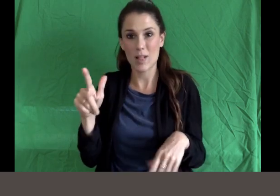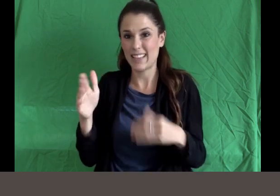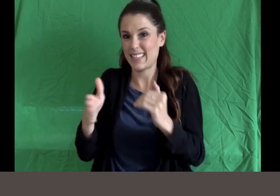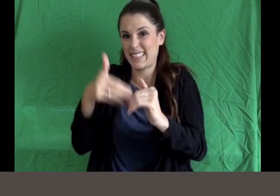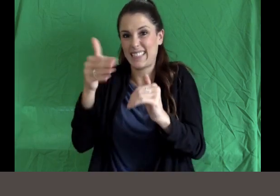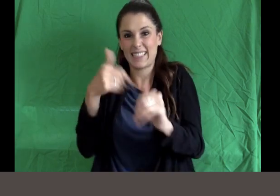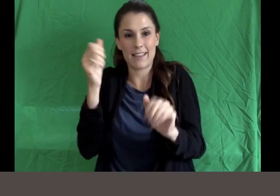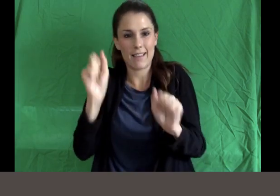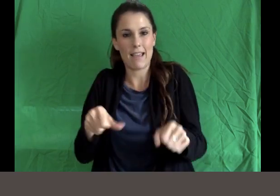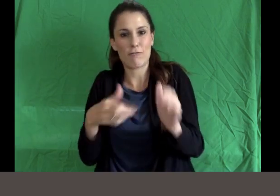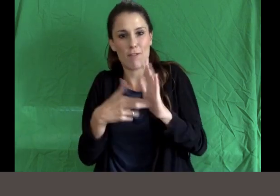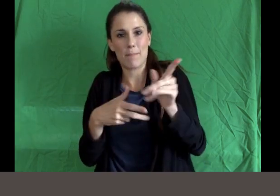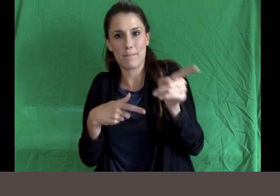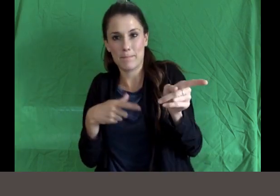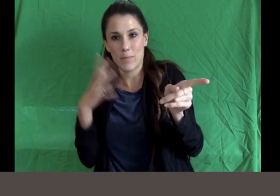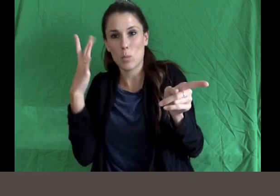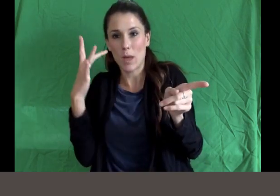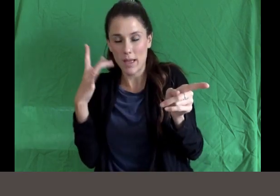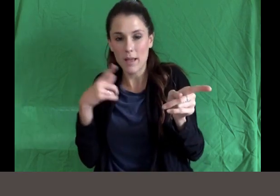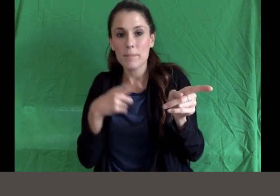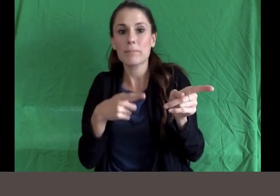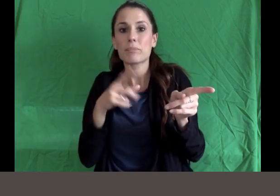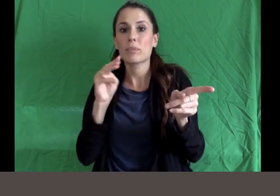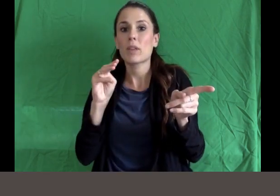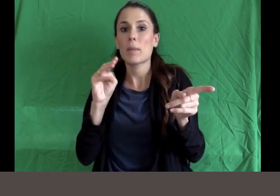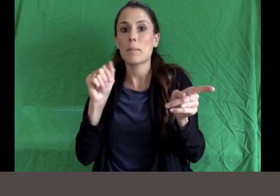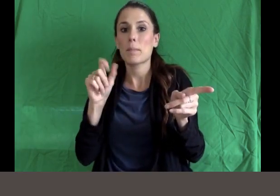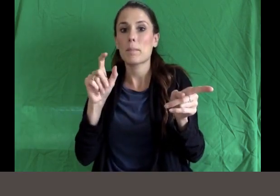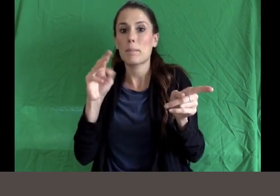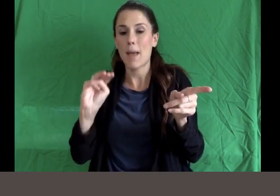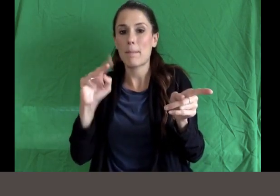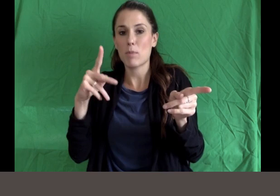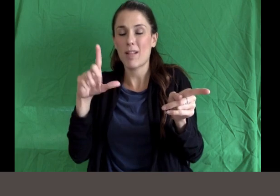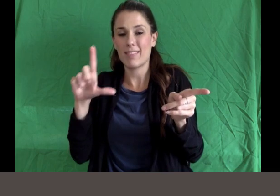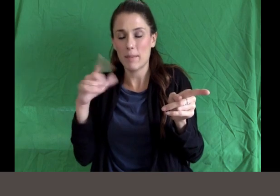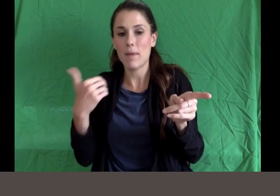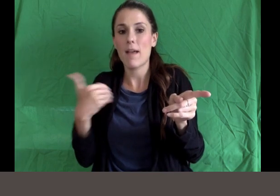figure because of the abstractions that Matplotlib includes it's very low level here you saw